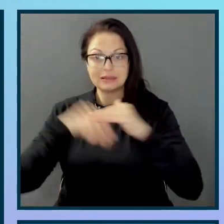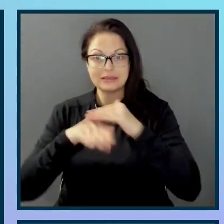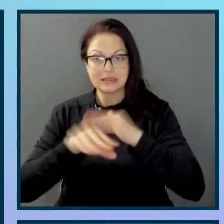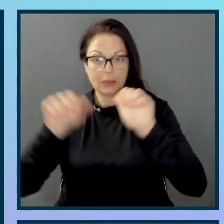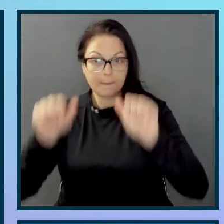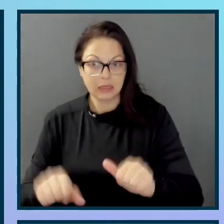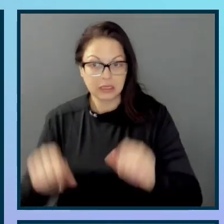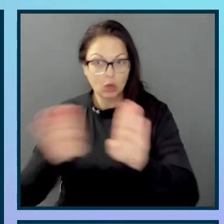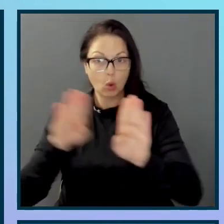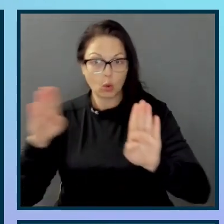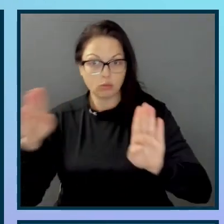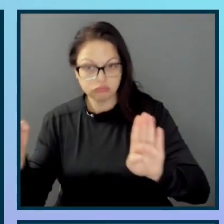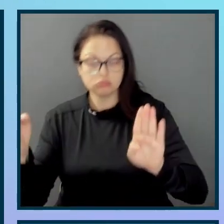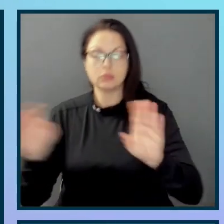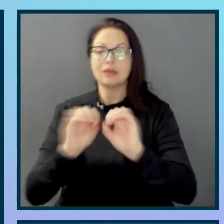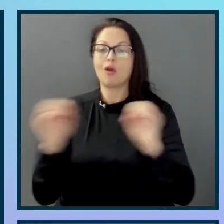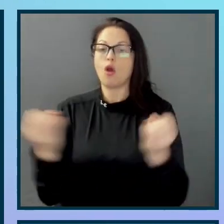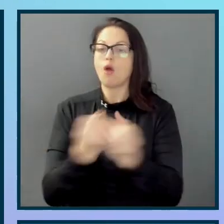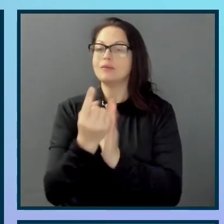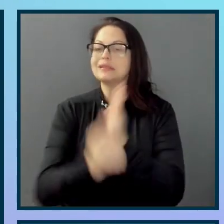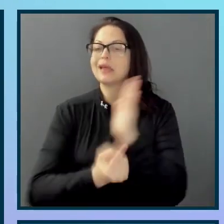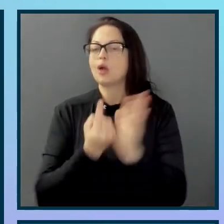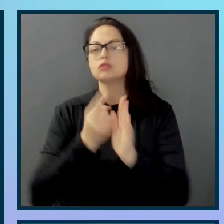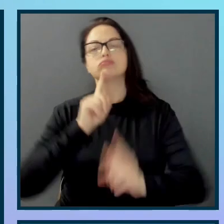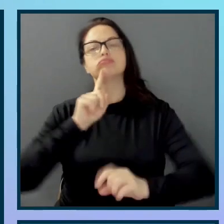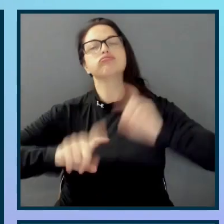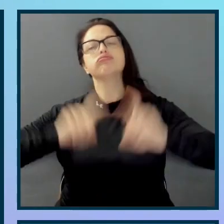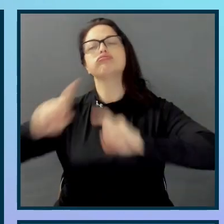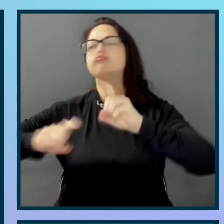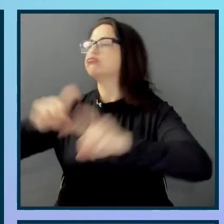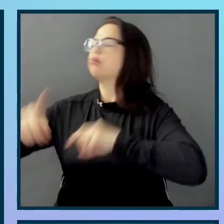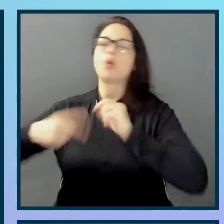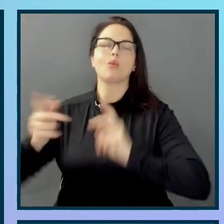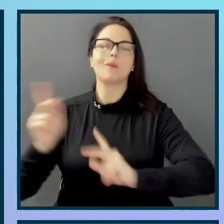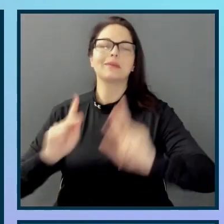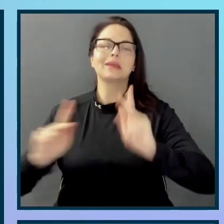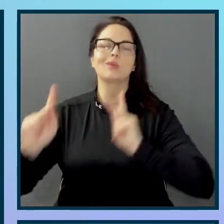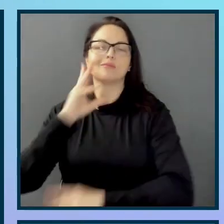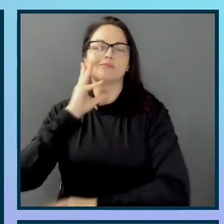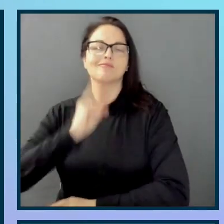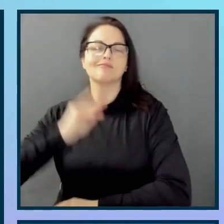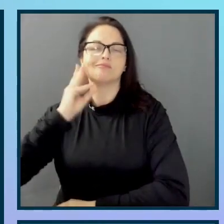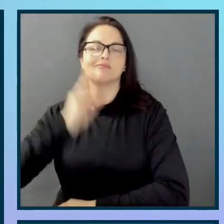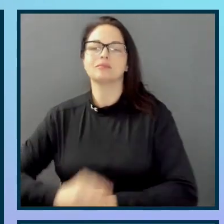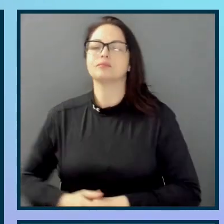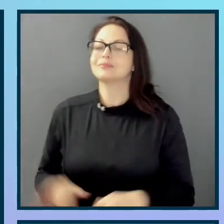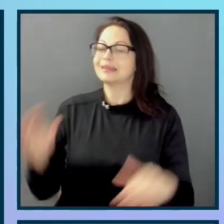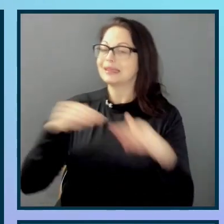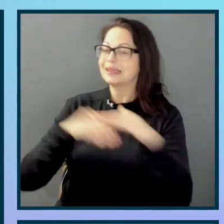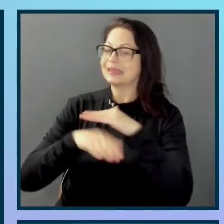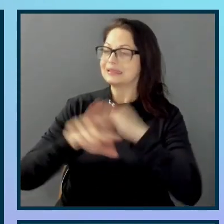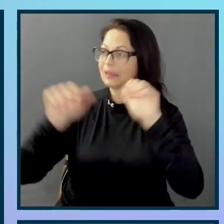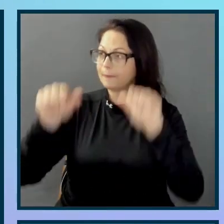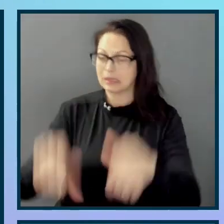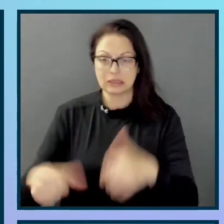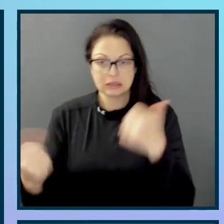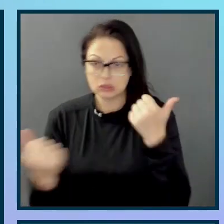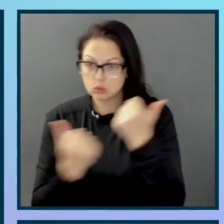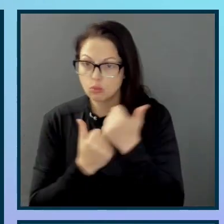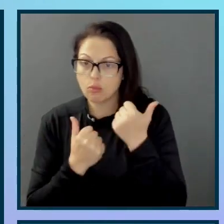so that they can ask questions of people who are more experienced with that sort of thing, accessibility support channels, et cetera.